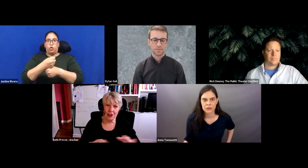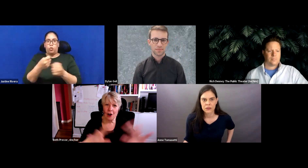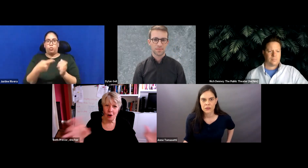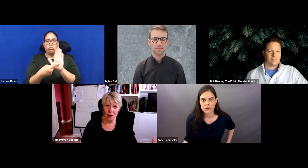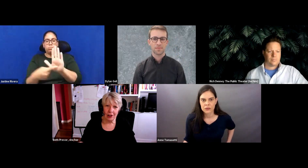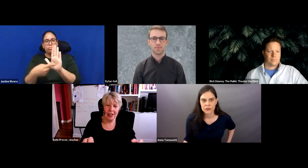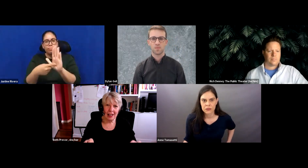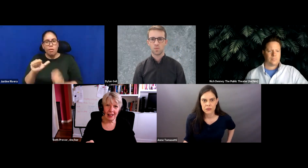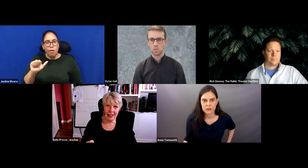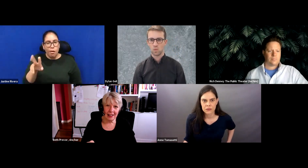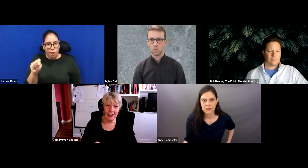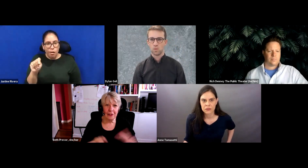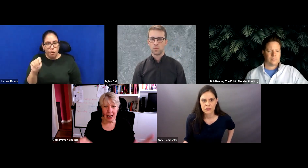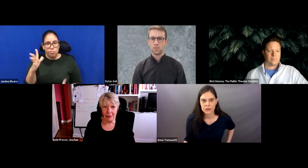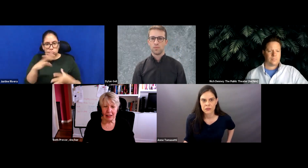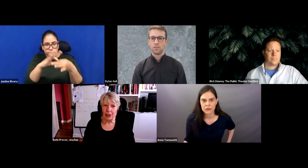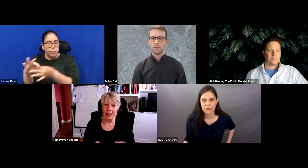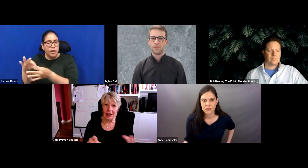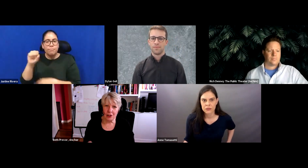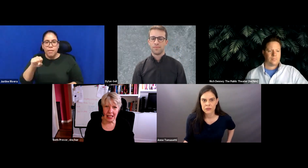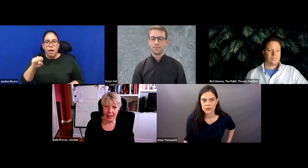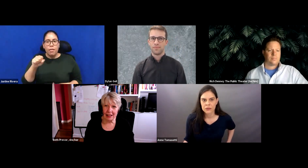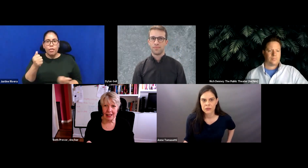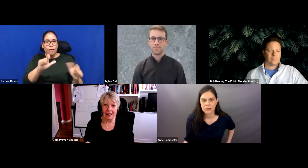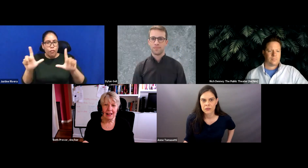know, so the whole, the framing, and really understanding and,